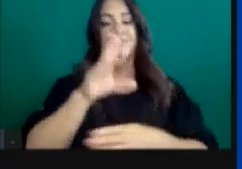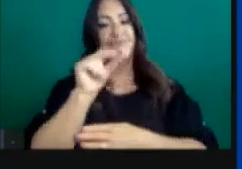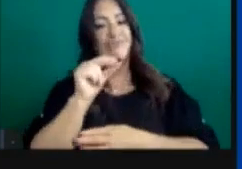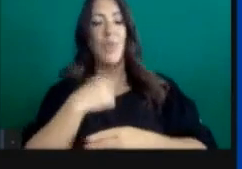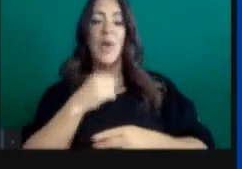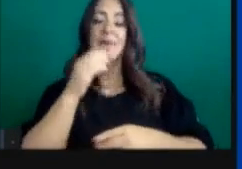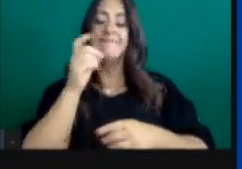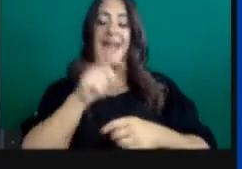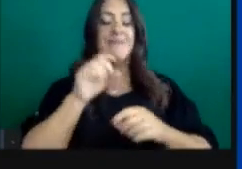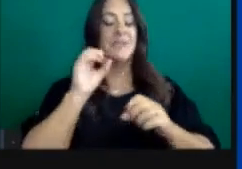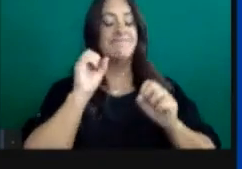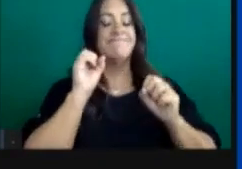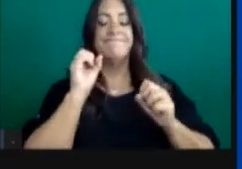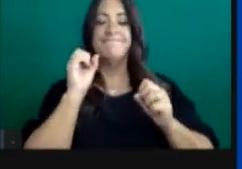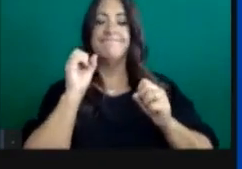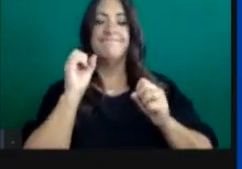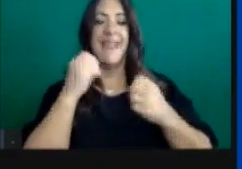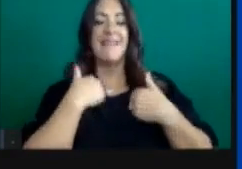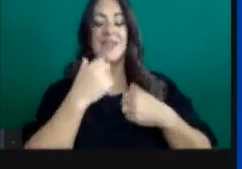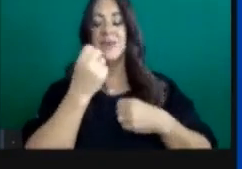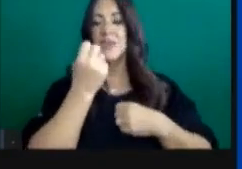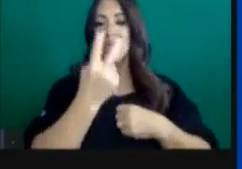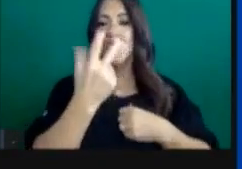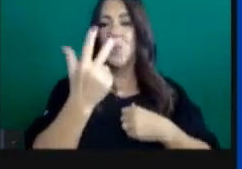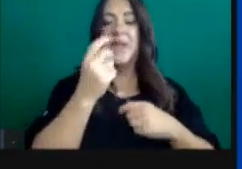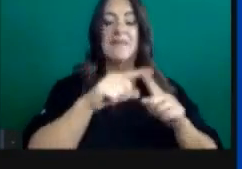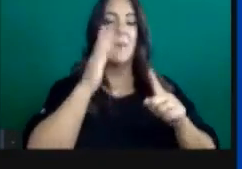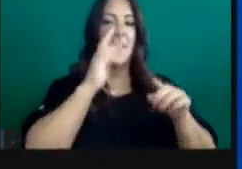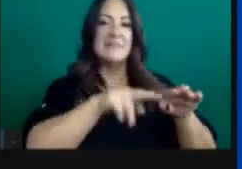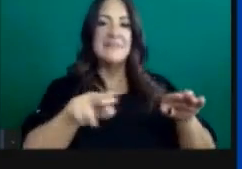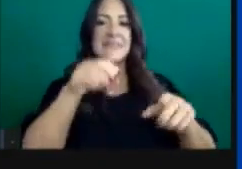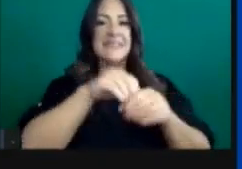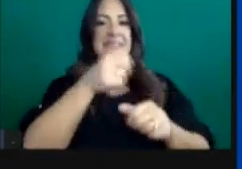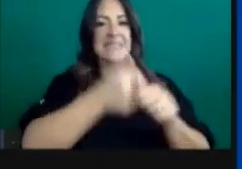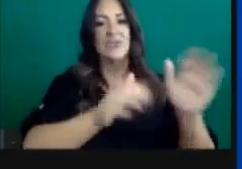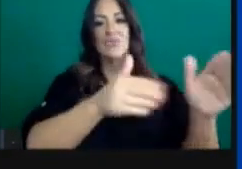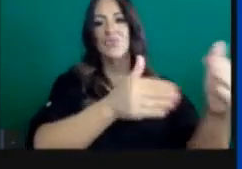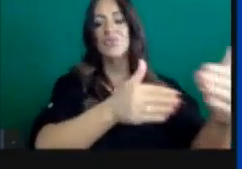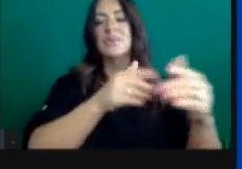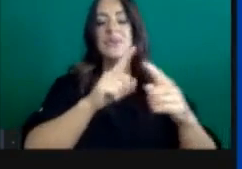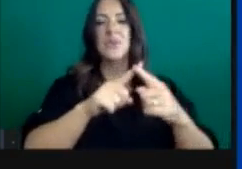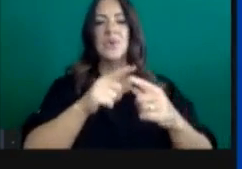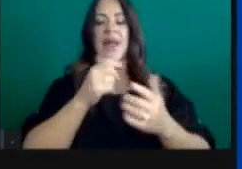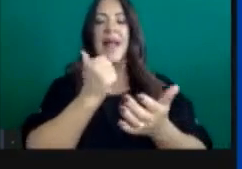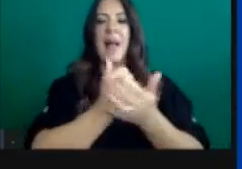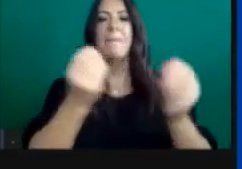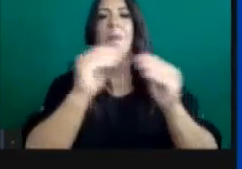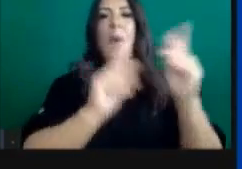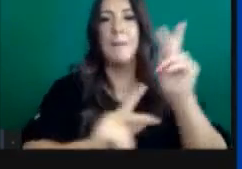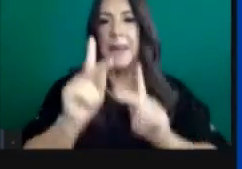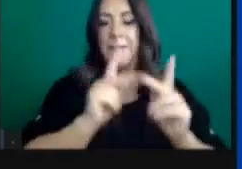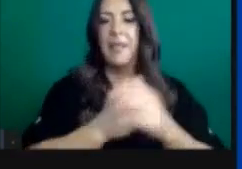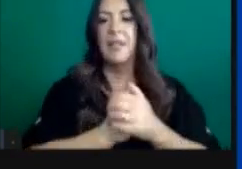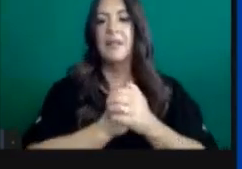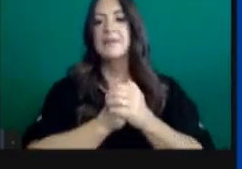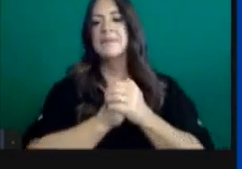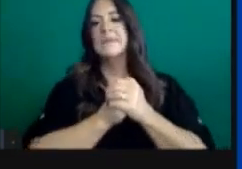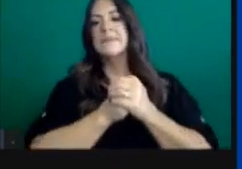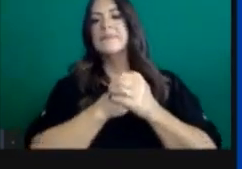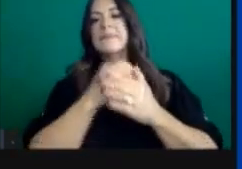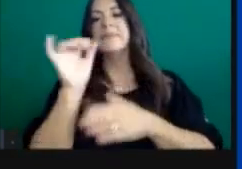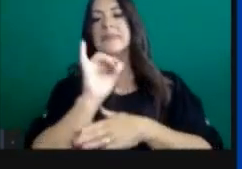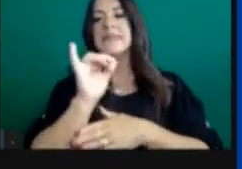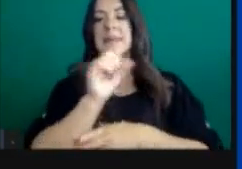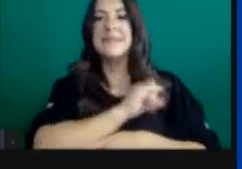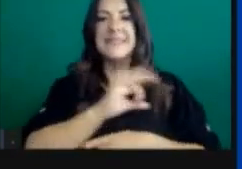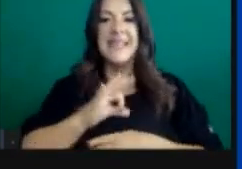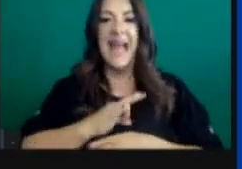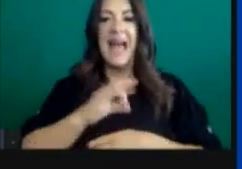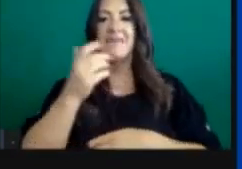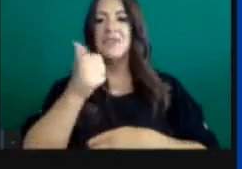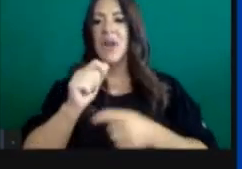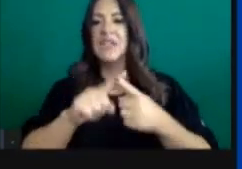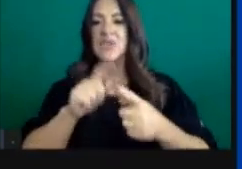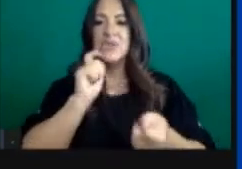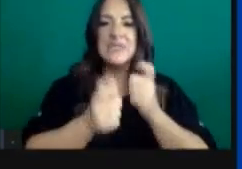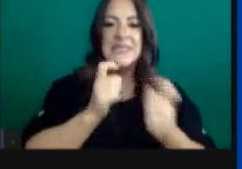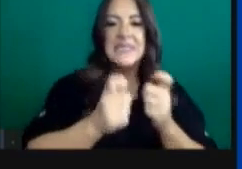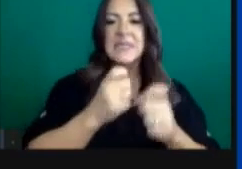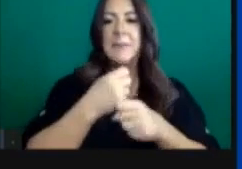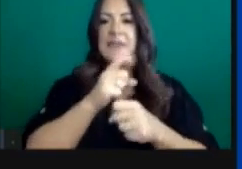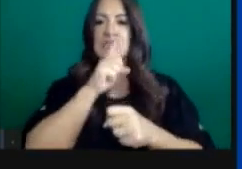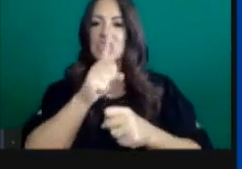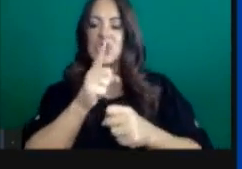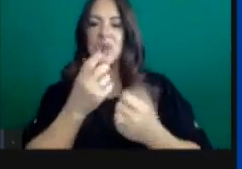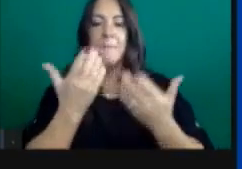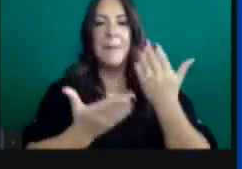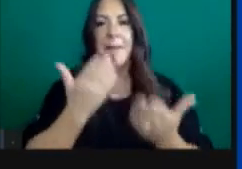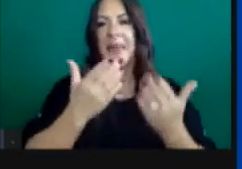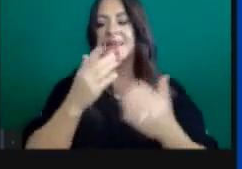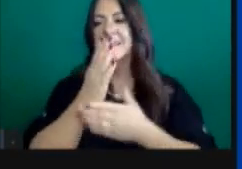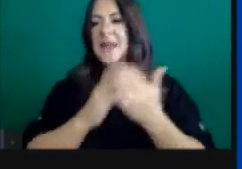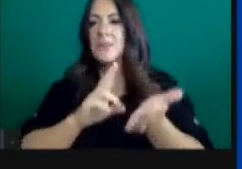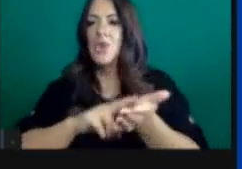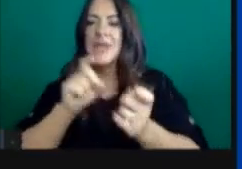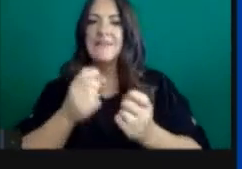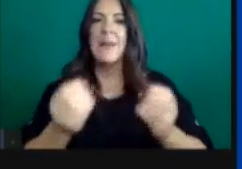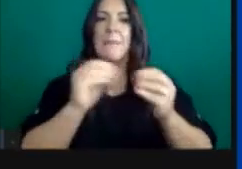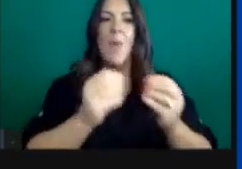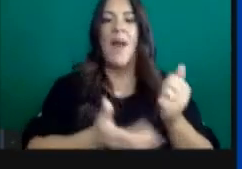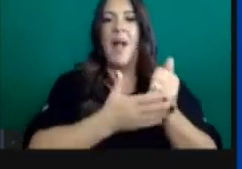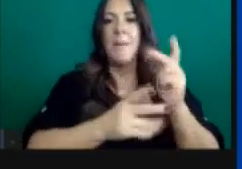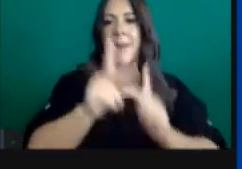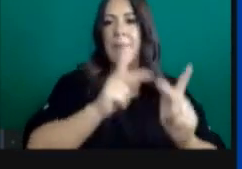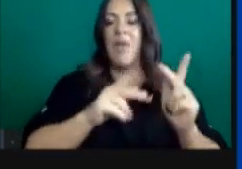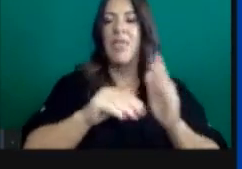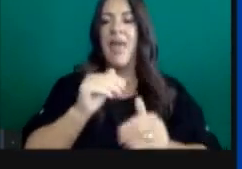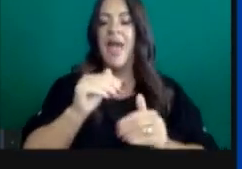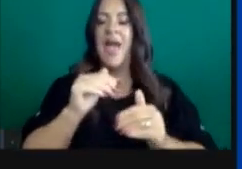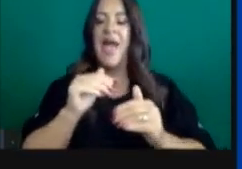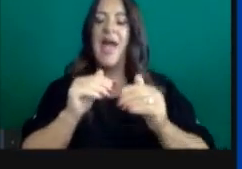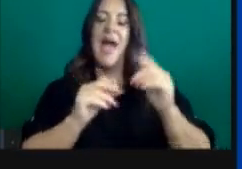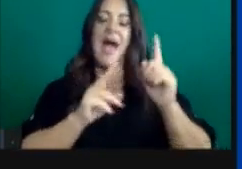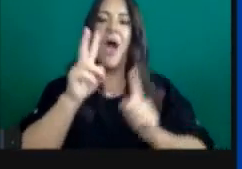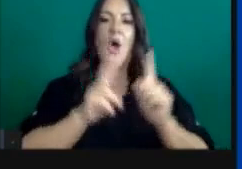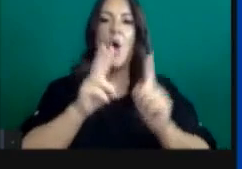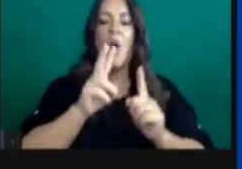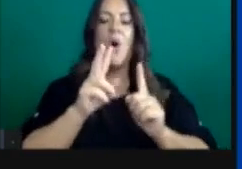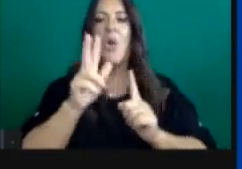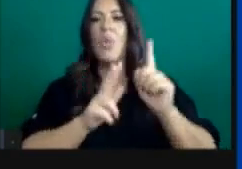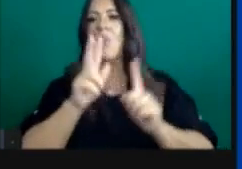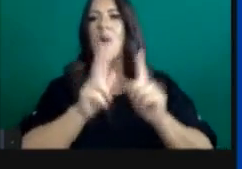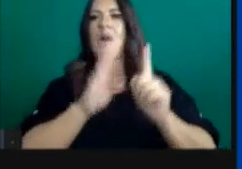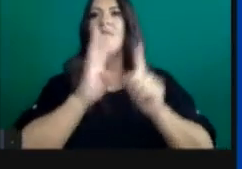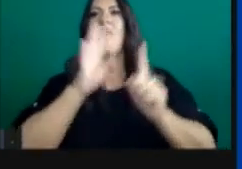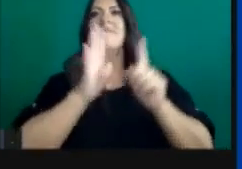SINGLE OCCUPANCY ROOMS CONVERTED TO DOUBLE OR EVEN MORE, STAFF WHO ARE LOOKING -- WORKING LONGER SHIFTS WITH DIFFERENT LEVELS OF SUPERVISION, SUPPLIES, YOU ARE TRYING TO CONSERVE THEM,